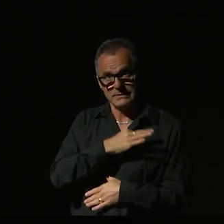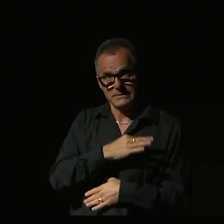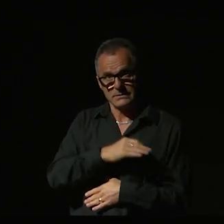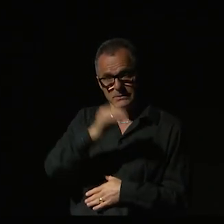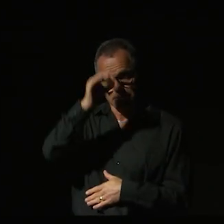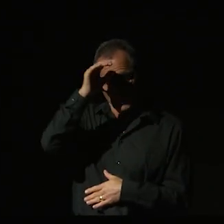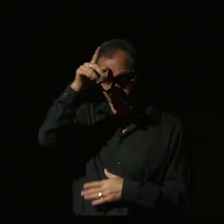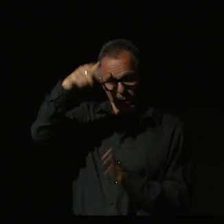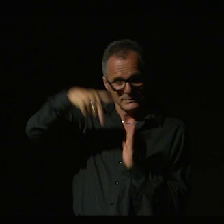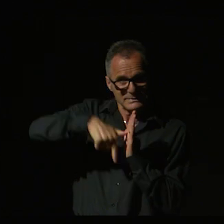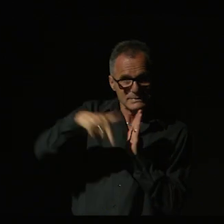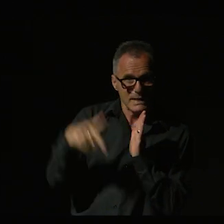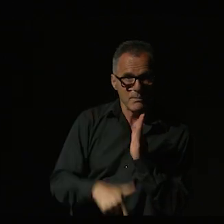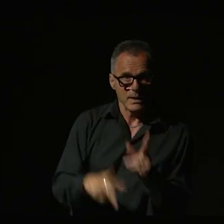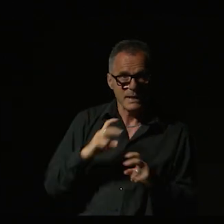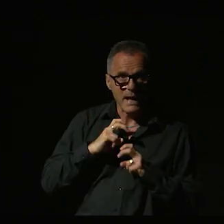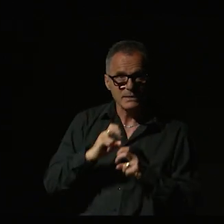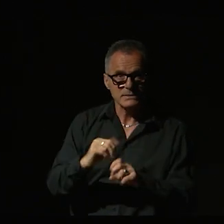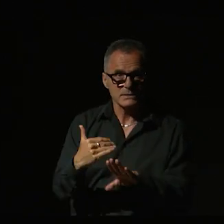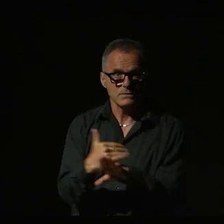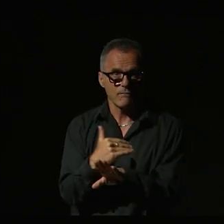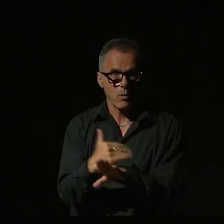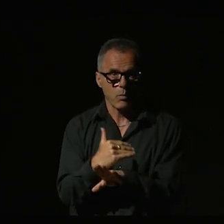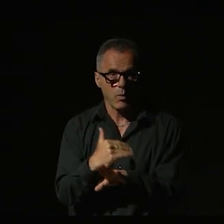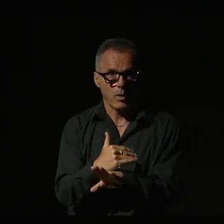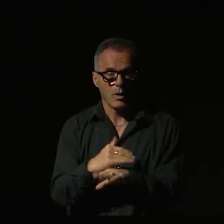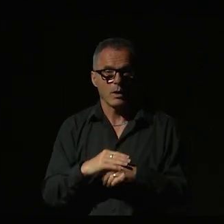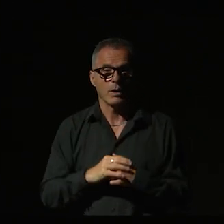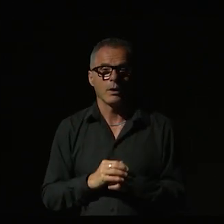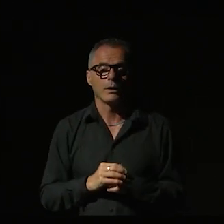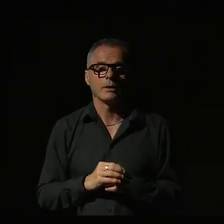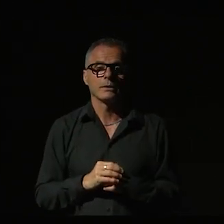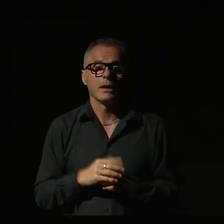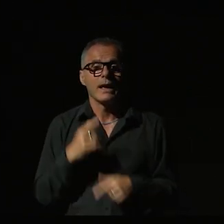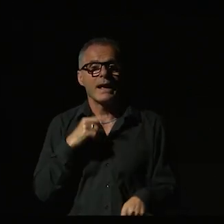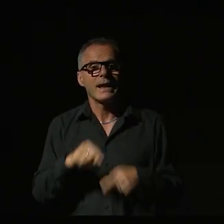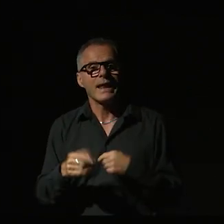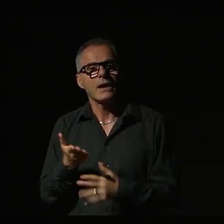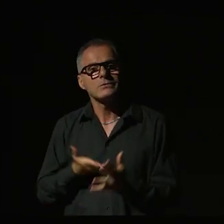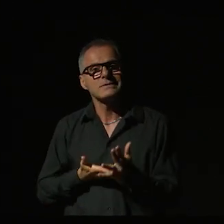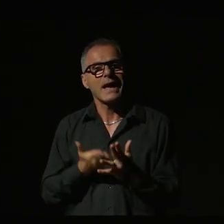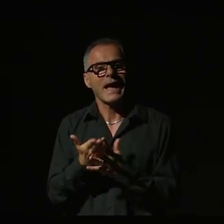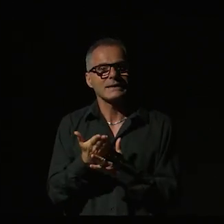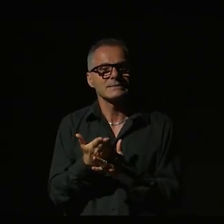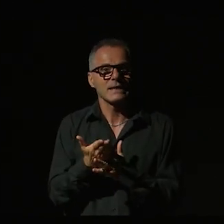and has profoundly shape subsequent interpretation. Bellori's access to individuals who had known the Carracci